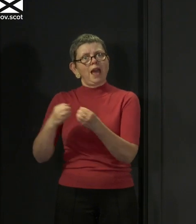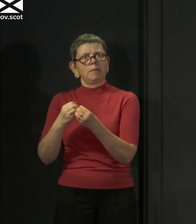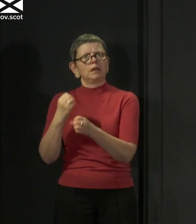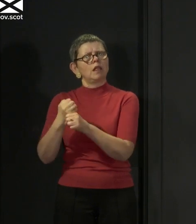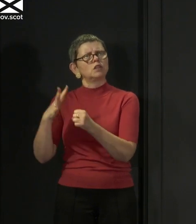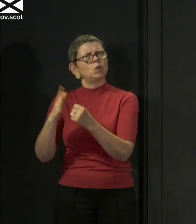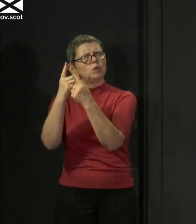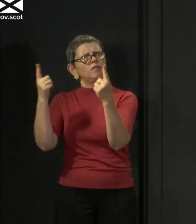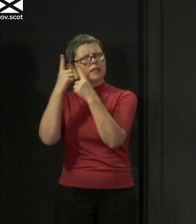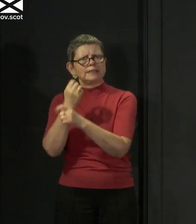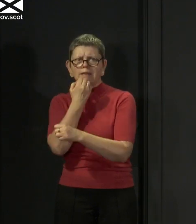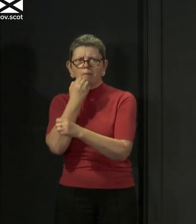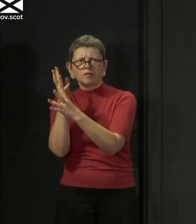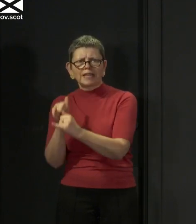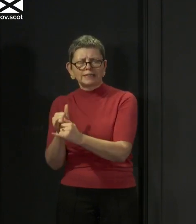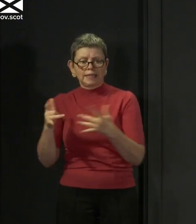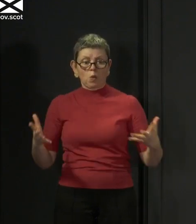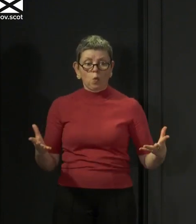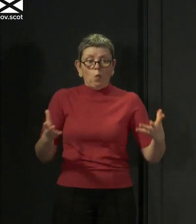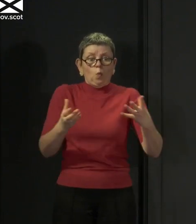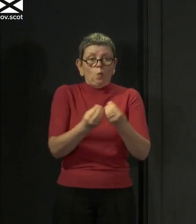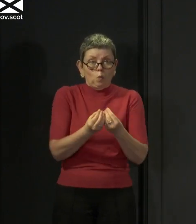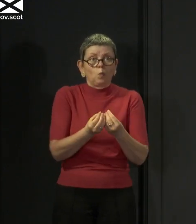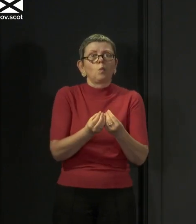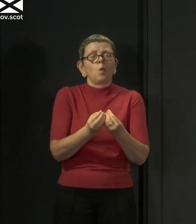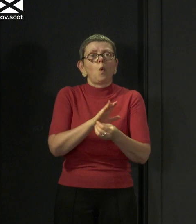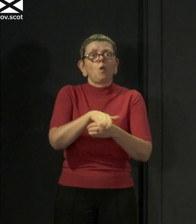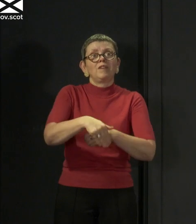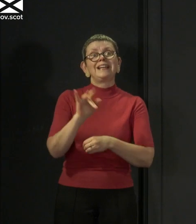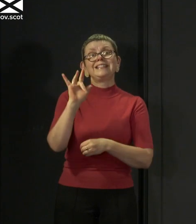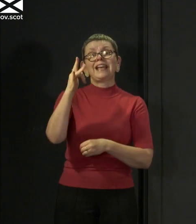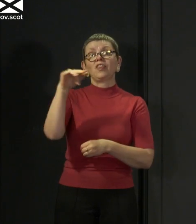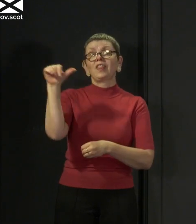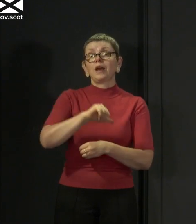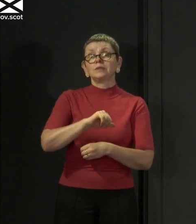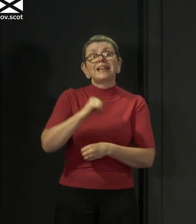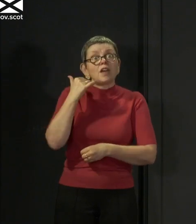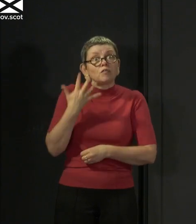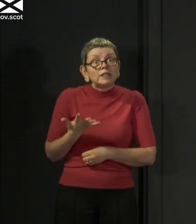that brings Scotland's total testing capacity to over 10,000 tests per day. And we expect